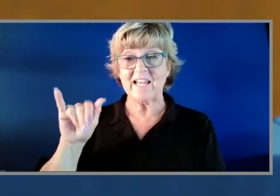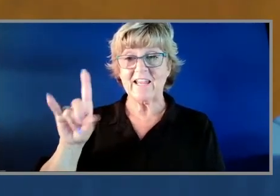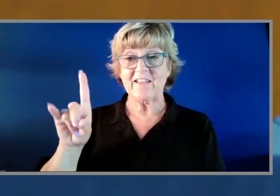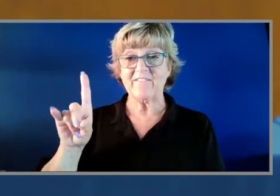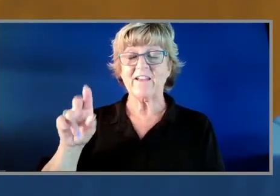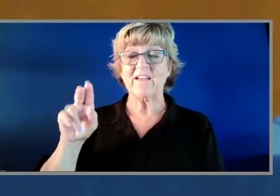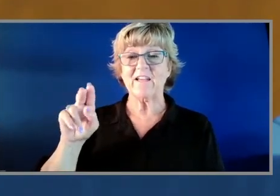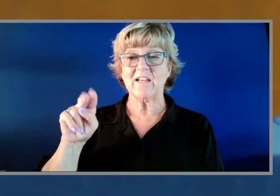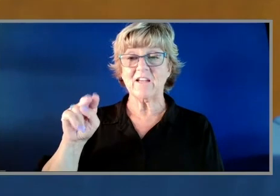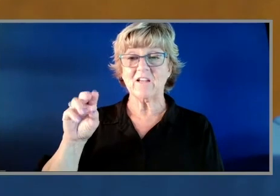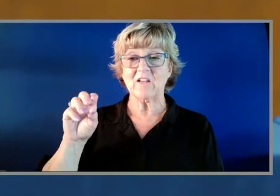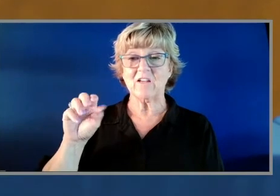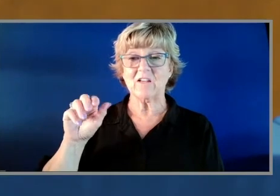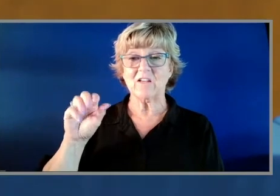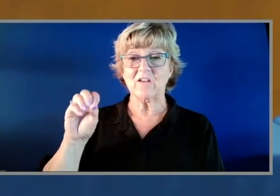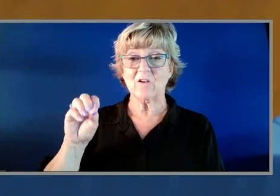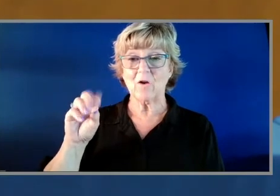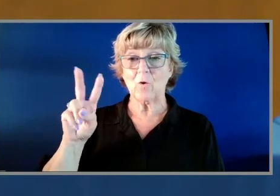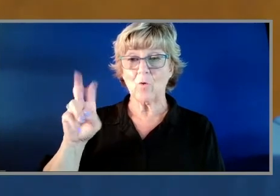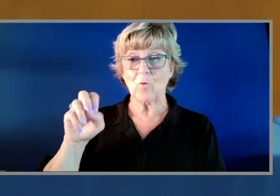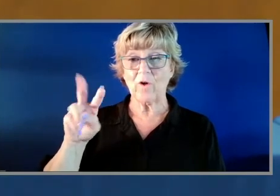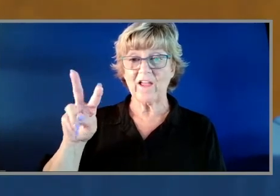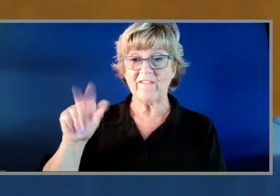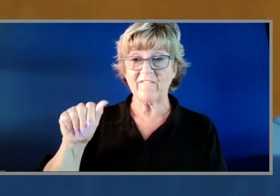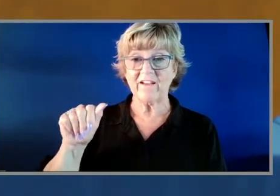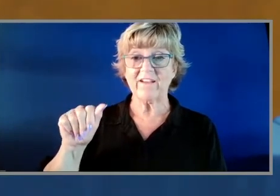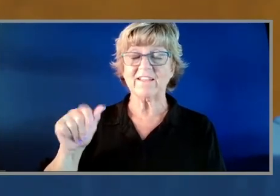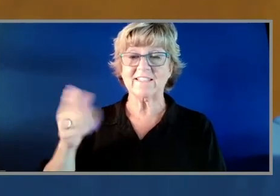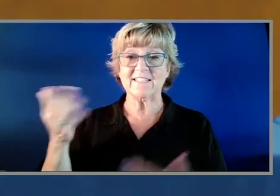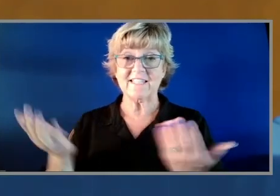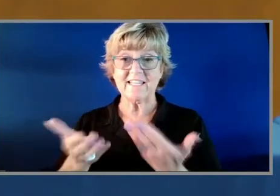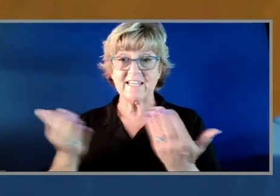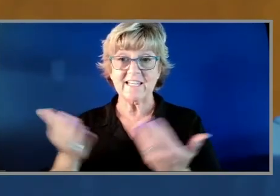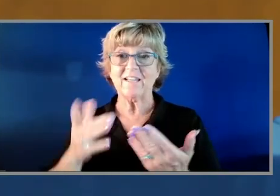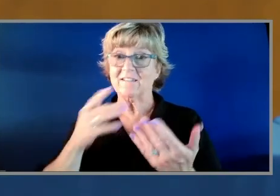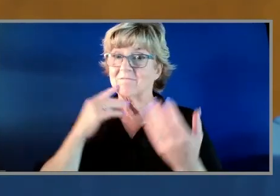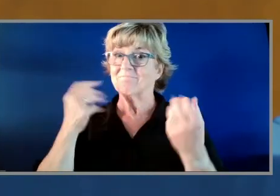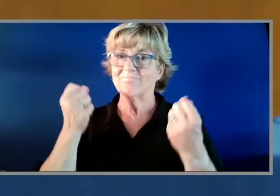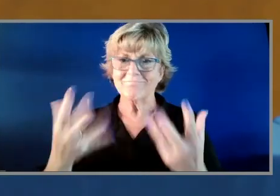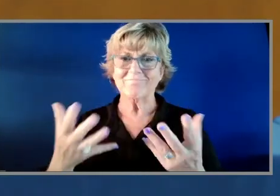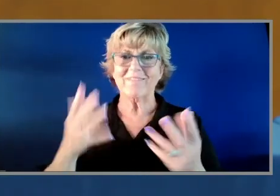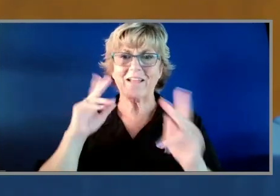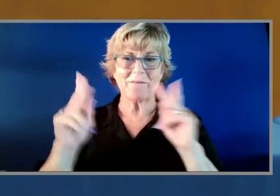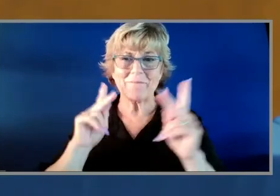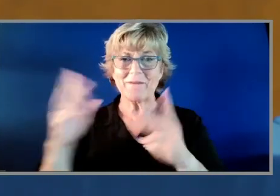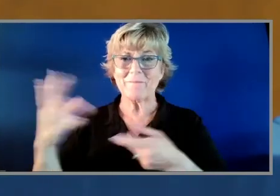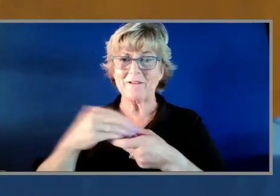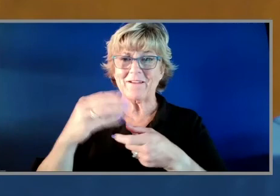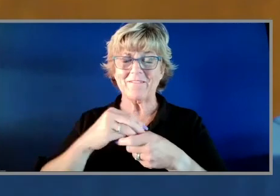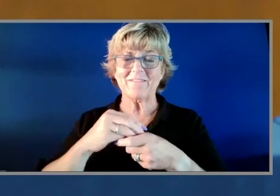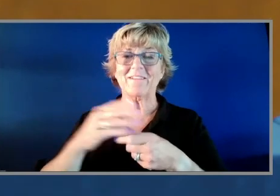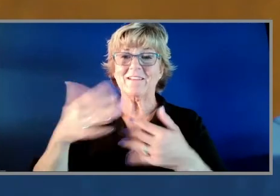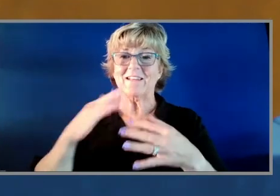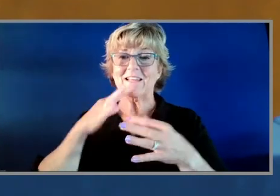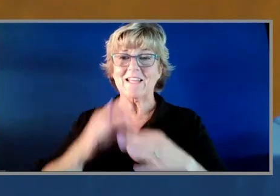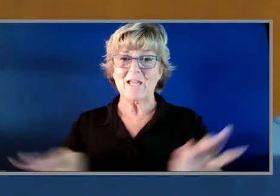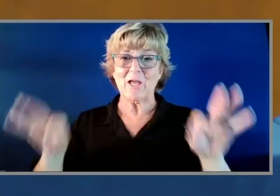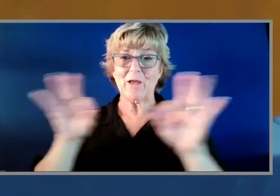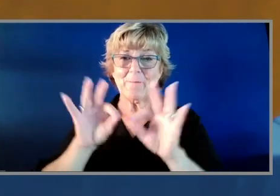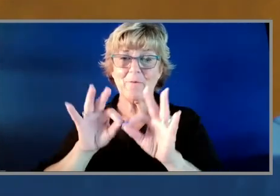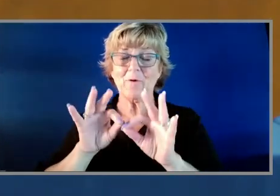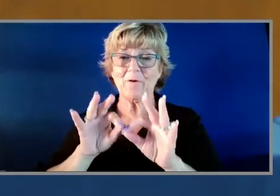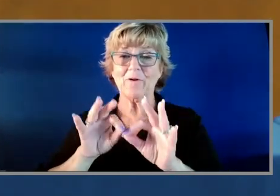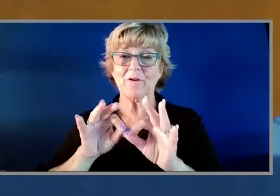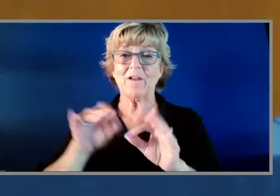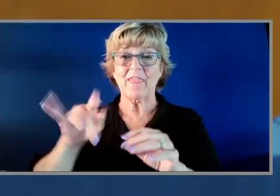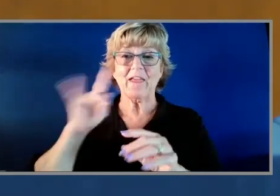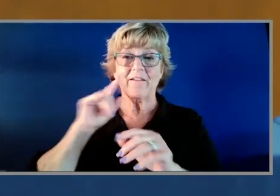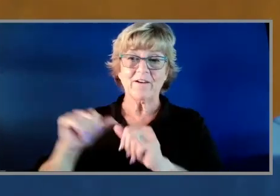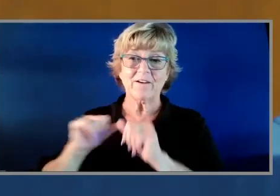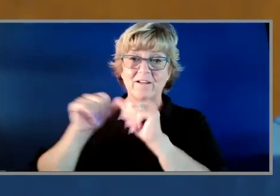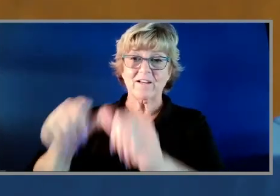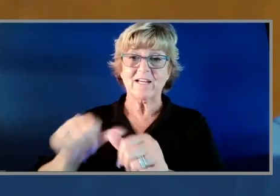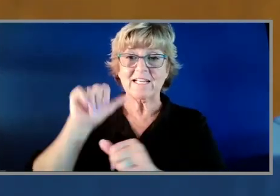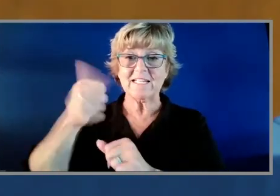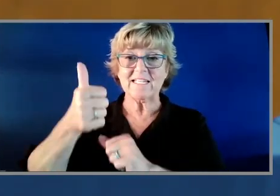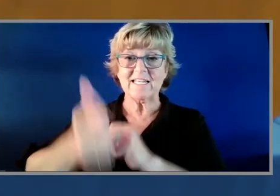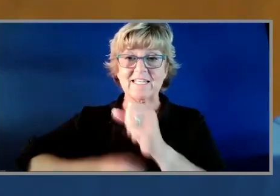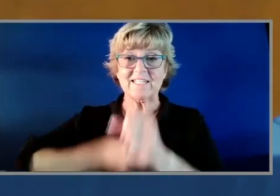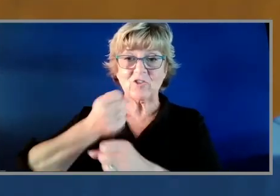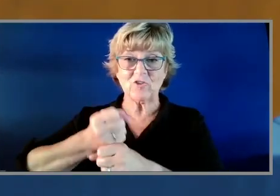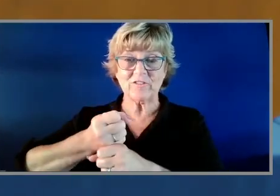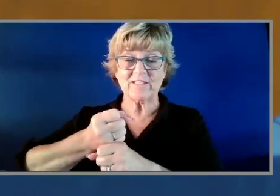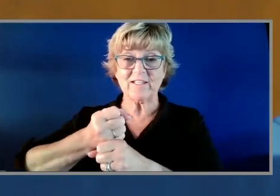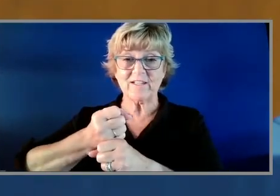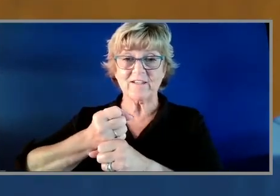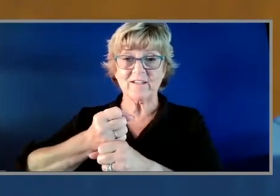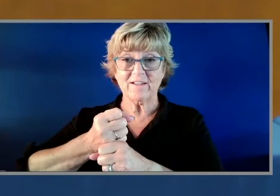Studio: Voter registration IT staff, I see David Villa Nueva here's who oversees our internal Services Agency, and I know this